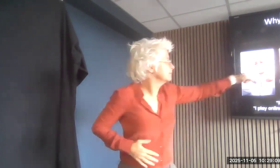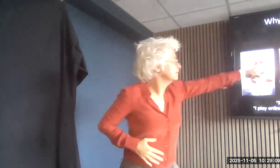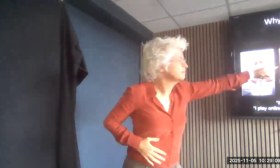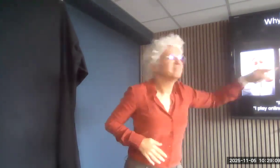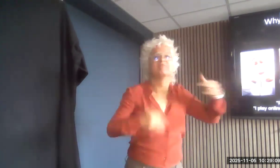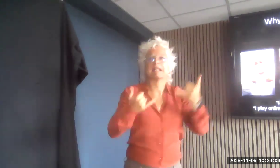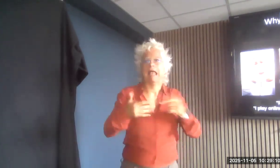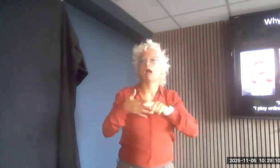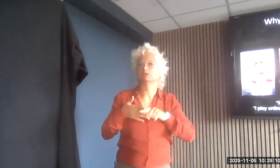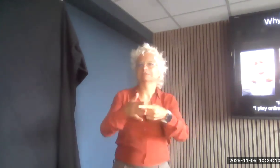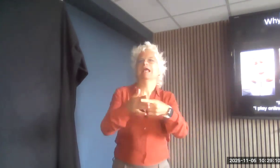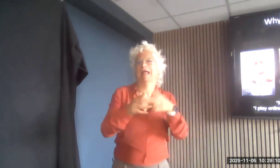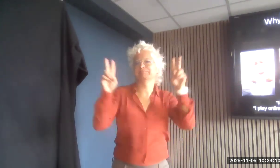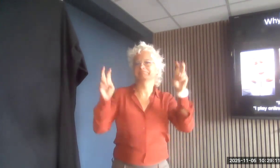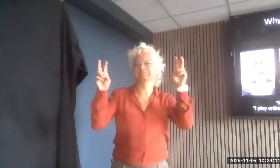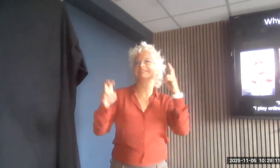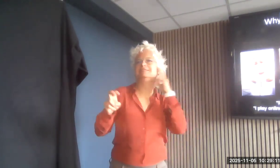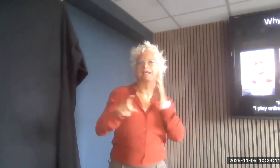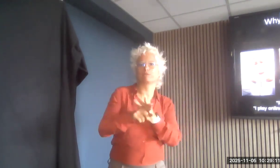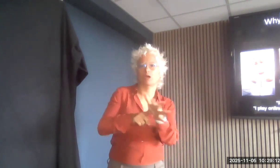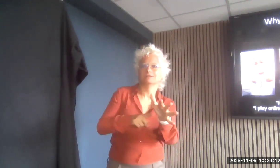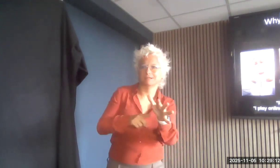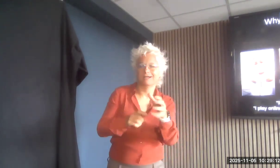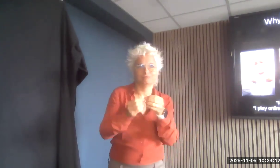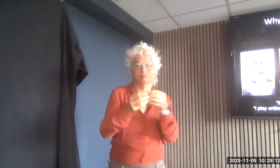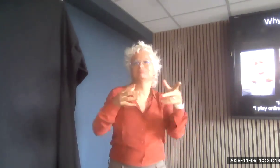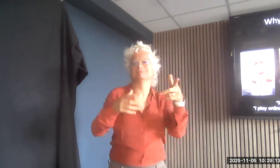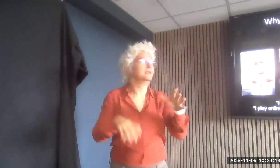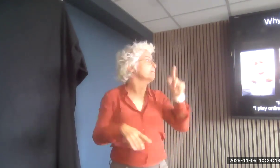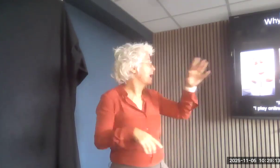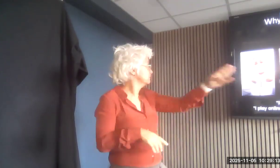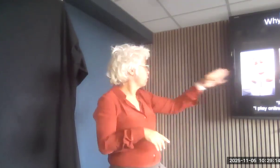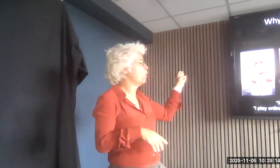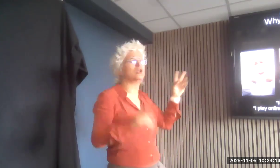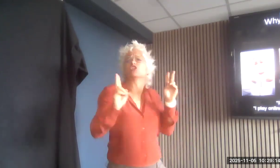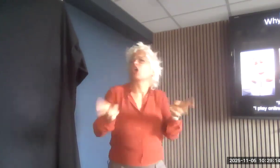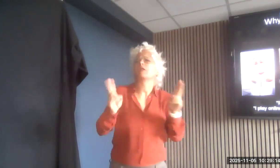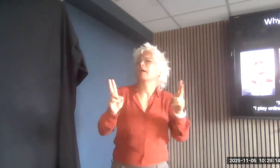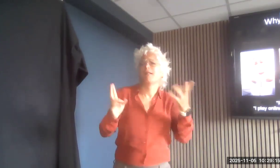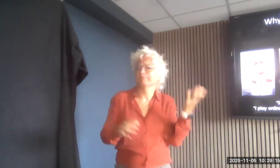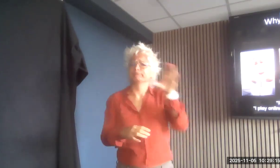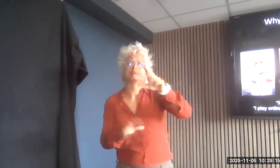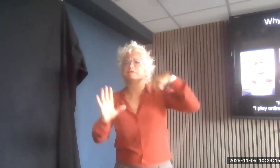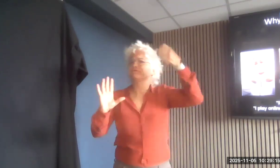So we see one person who… is wearing green, and they are now a… now a new influencer.